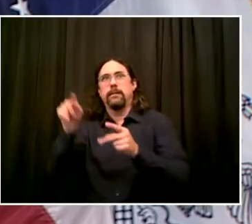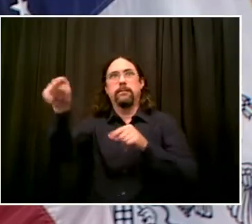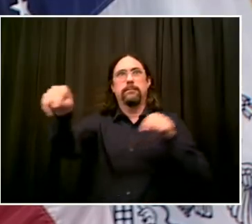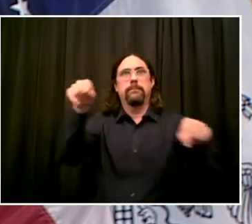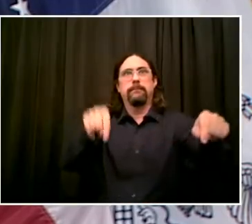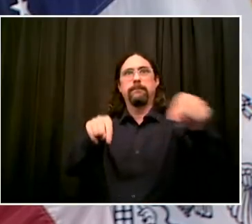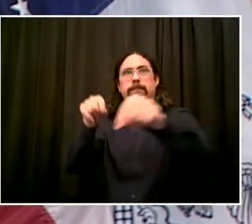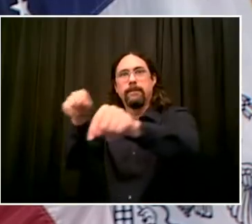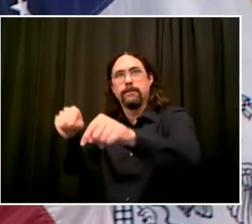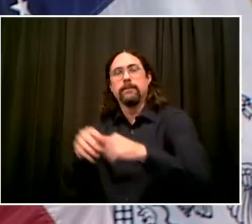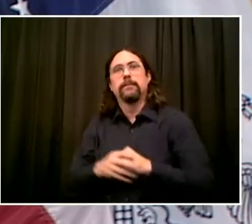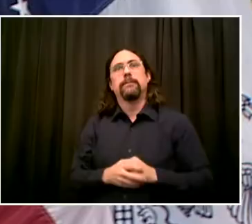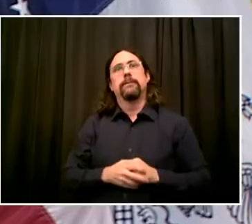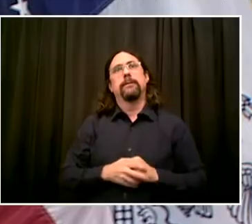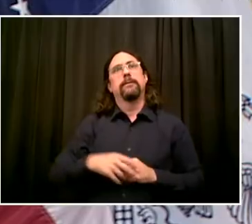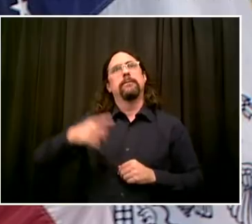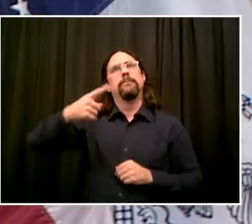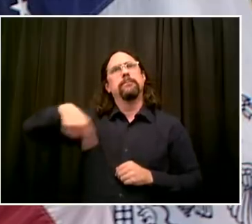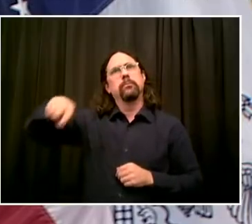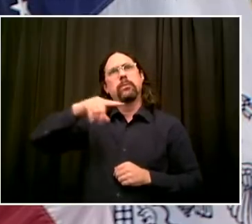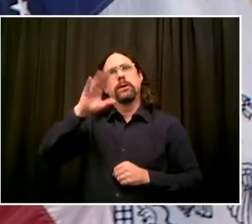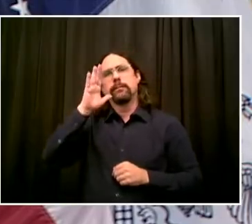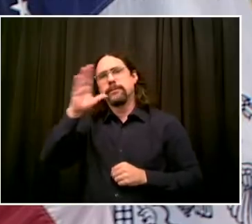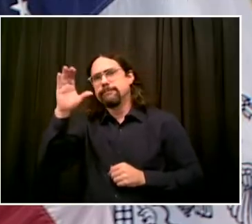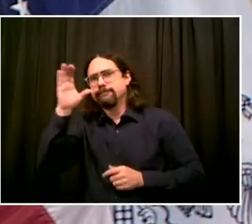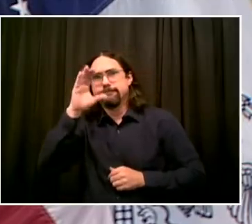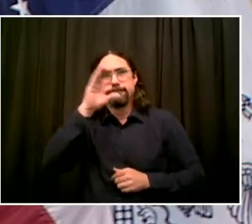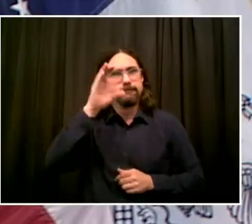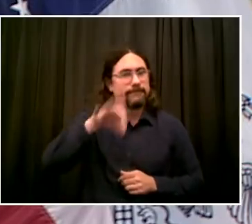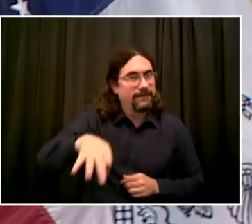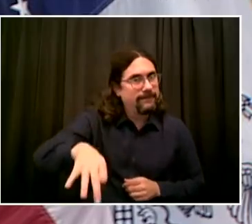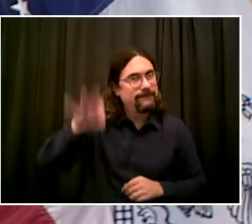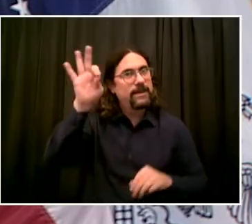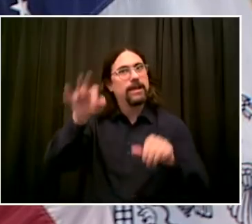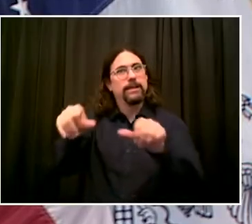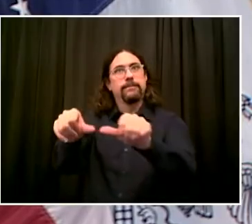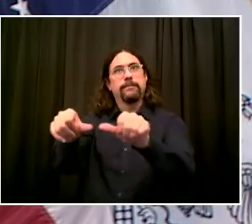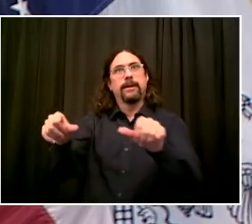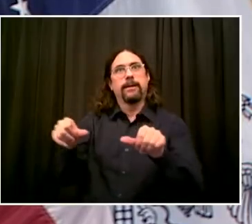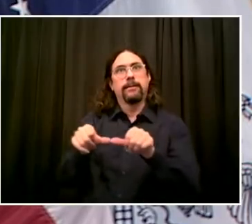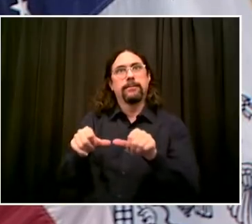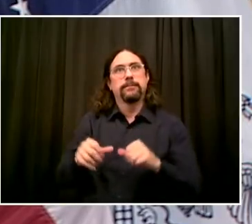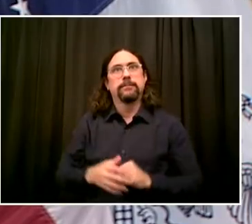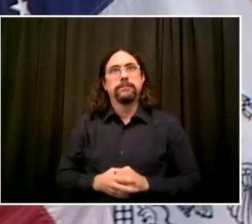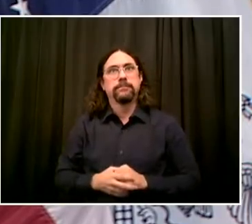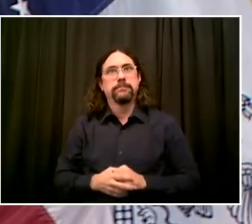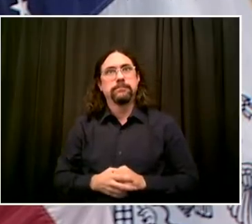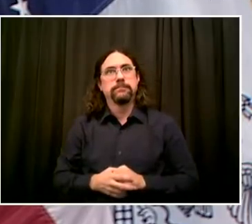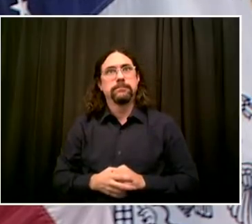EVERYWHREE THROUGHOUT THE CITY. IN ADITDIN,O IWHLE I HAVE